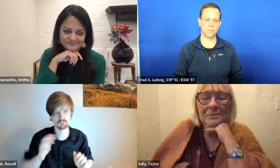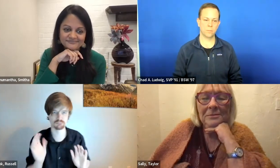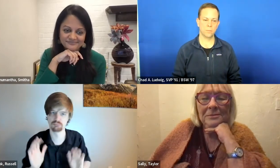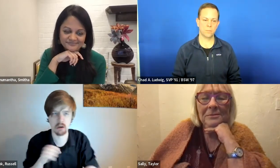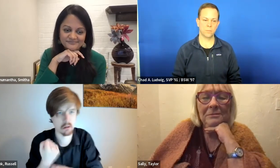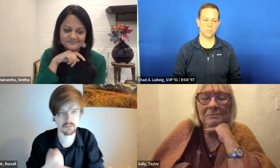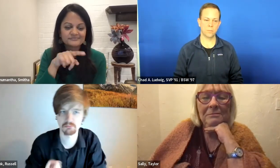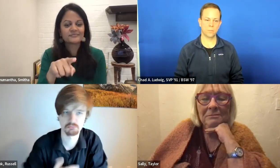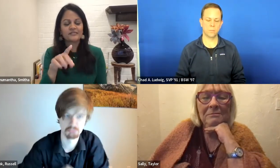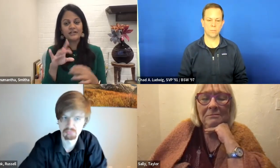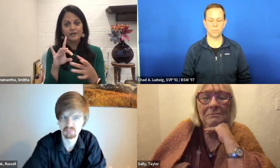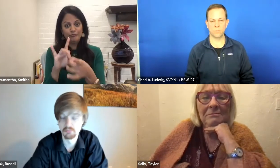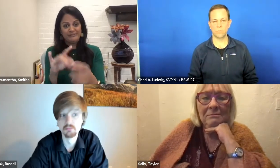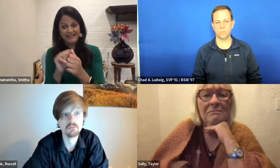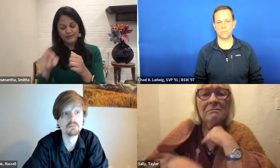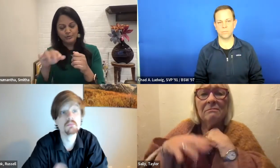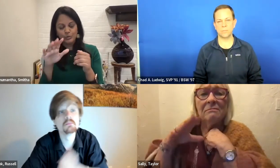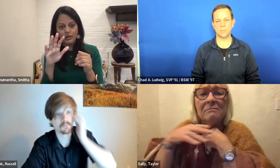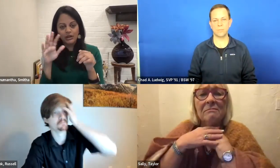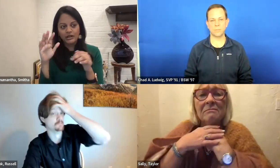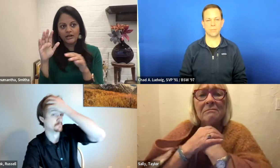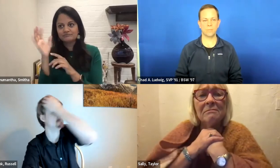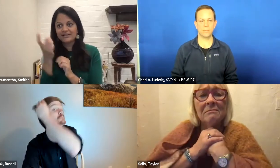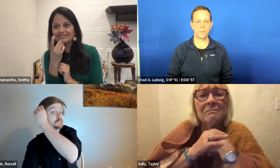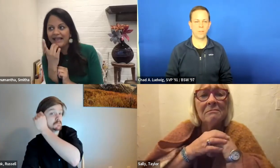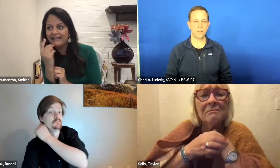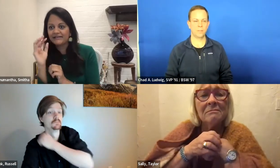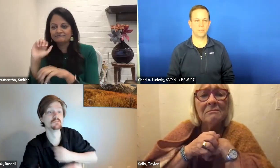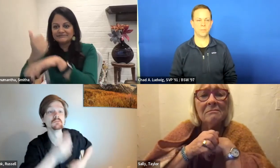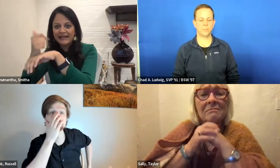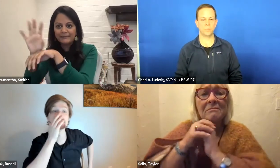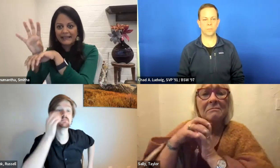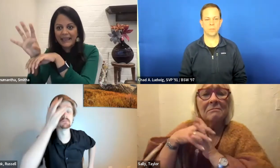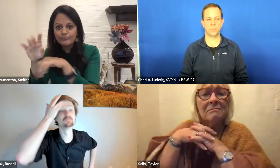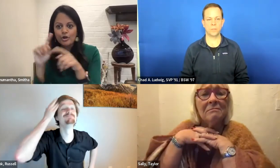and it's simple to add a lock to a door. Related to that,